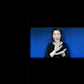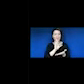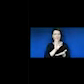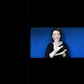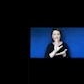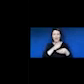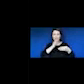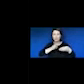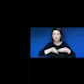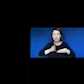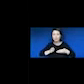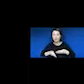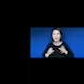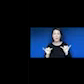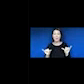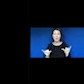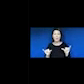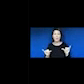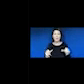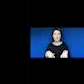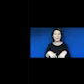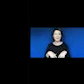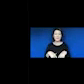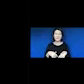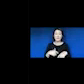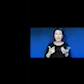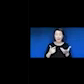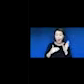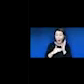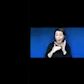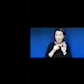What we did is talked about how they would often work with student workers, because on